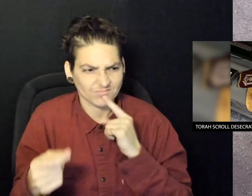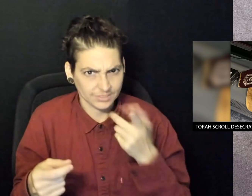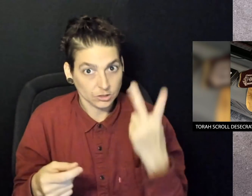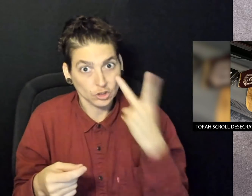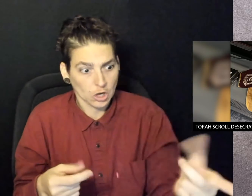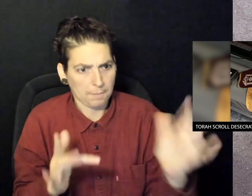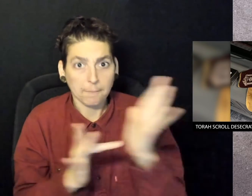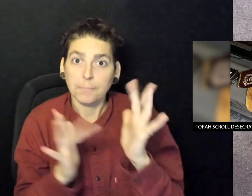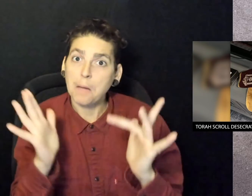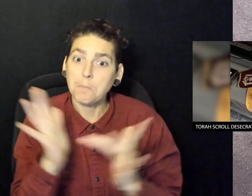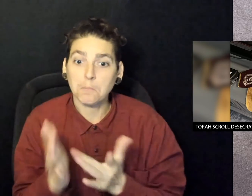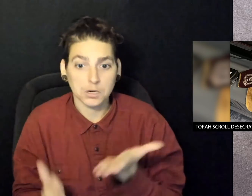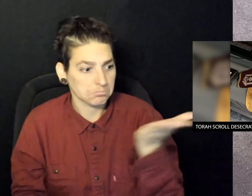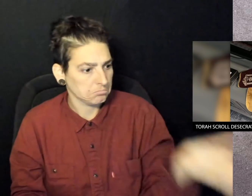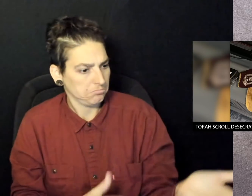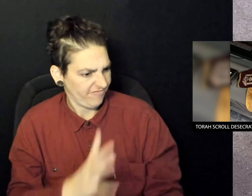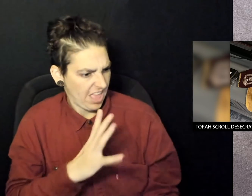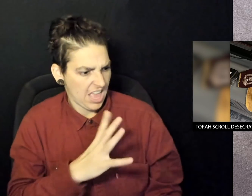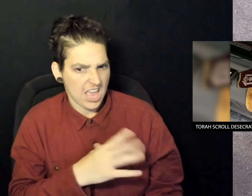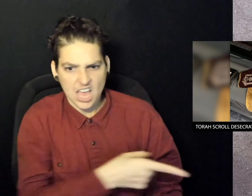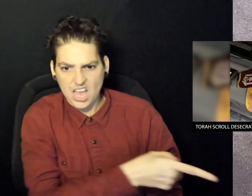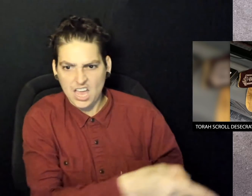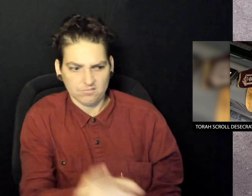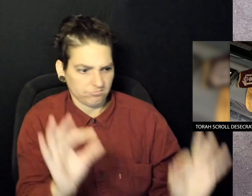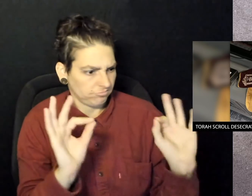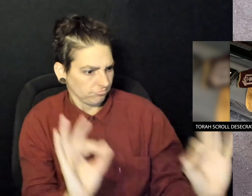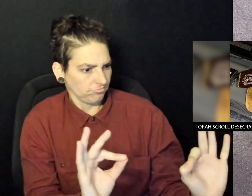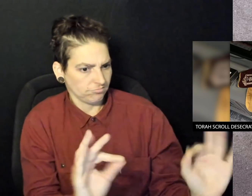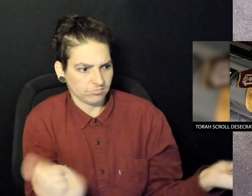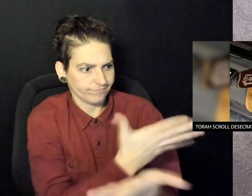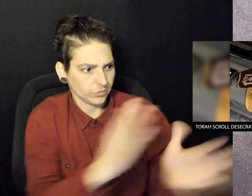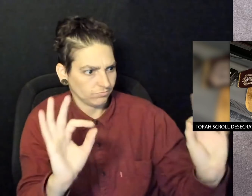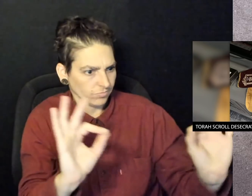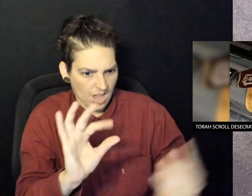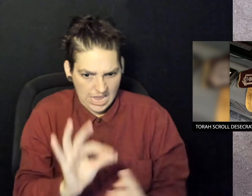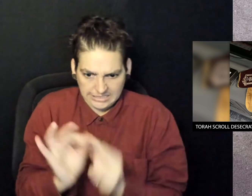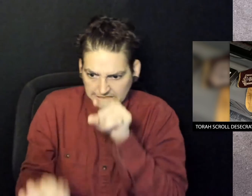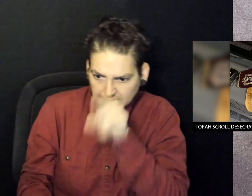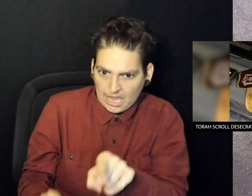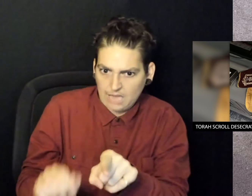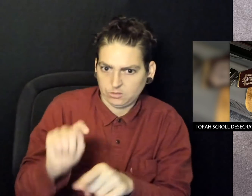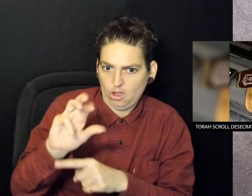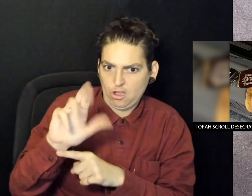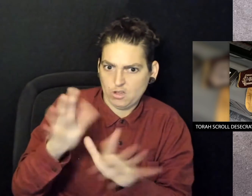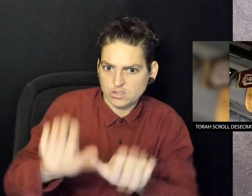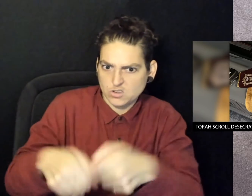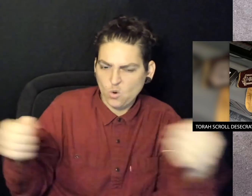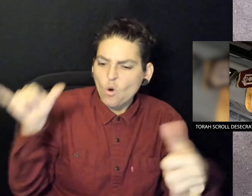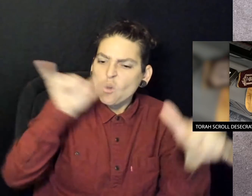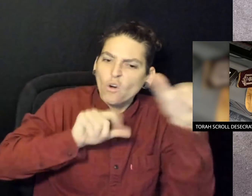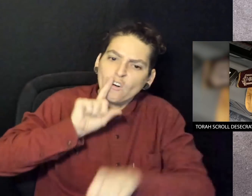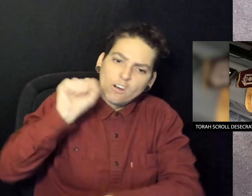the fraternity's president said there was a Bible in the room too but only the Torah